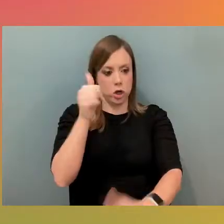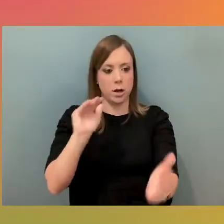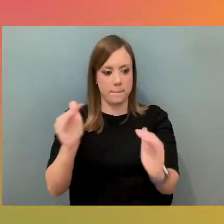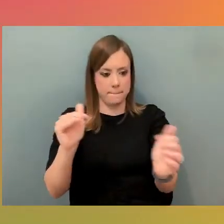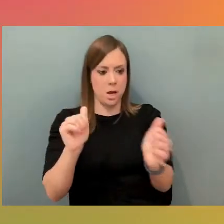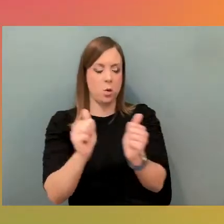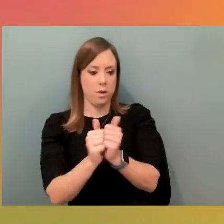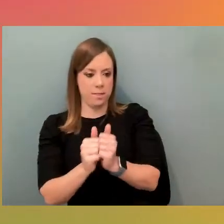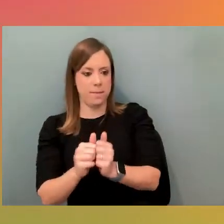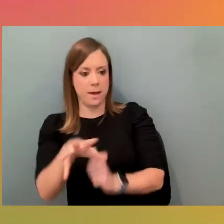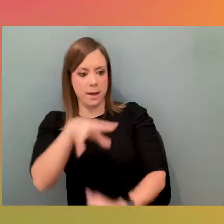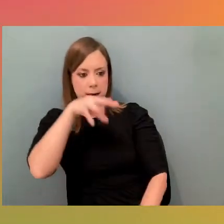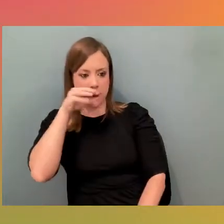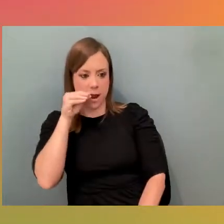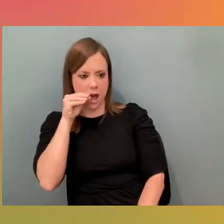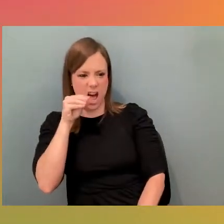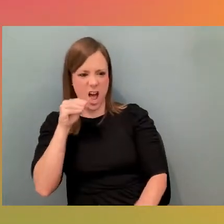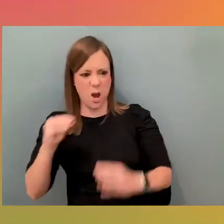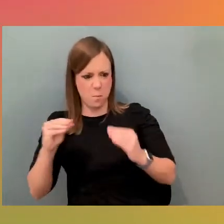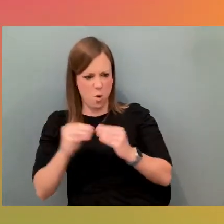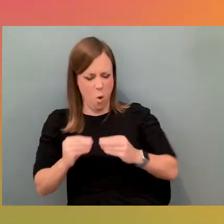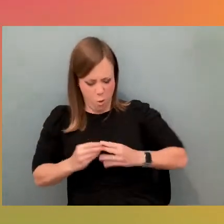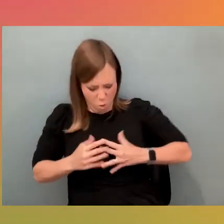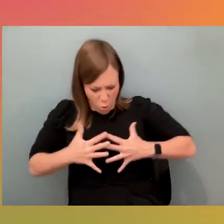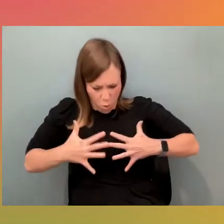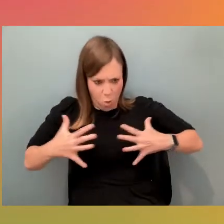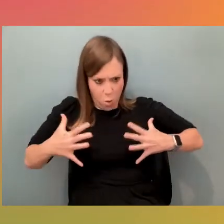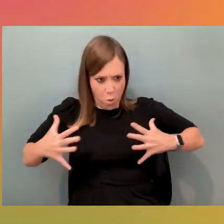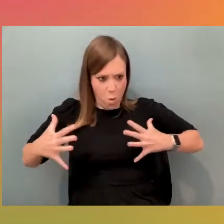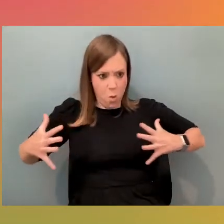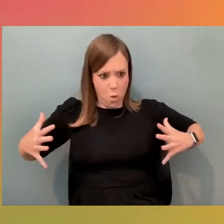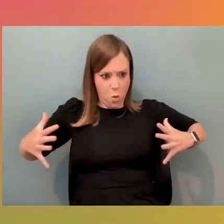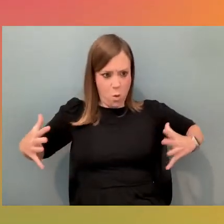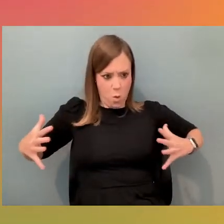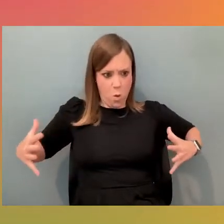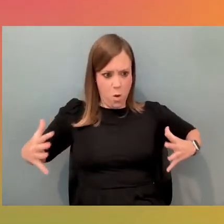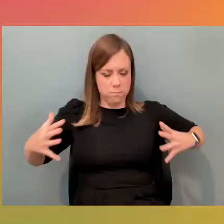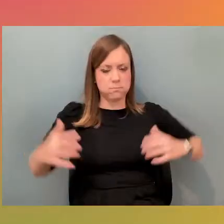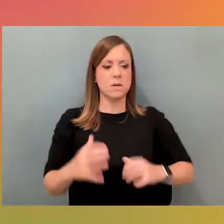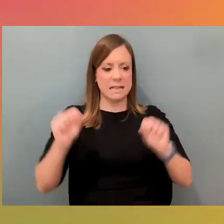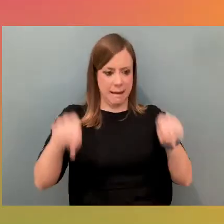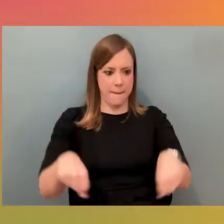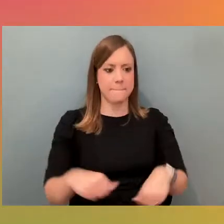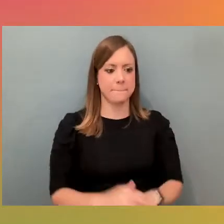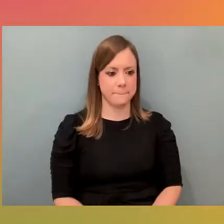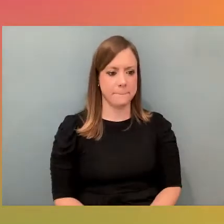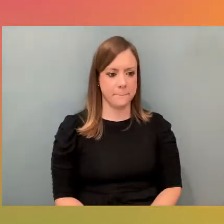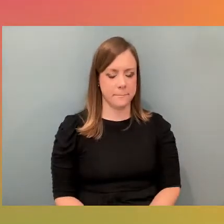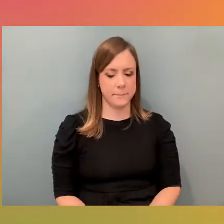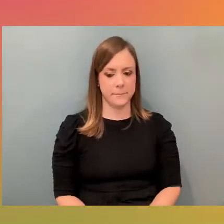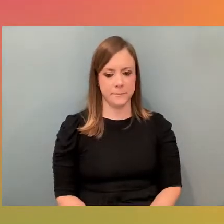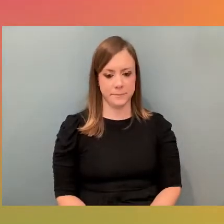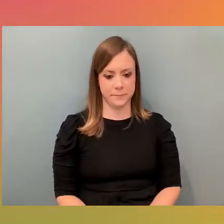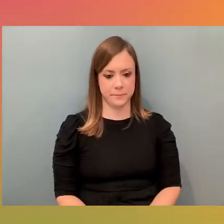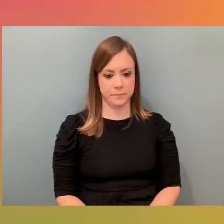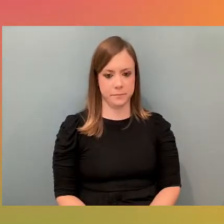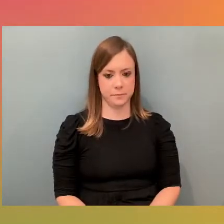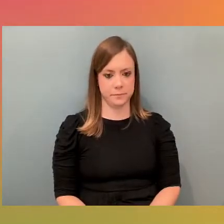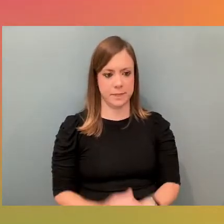LONGER THAN THE INHALE.